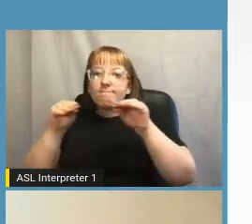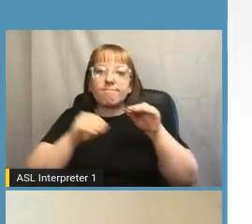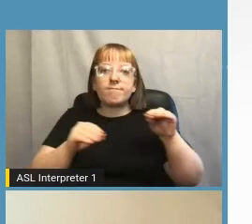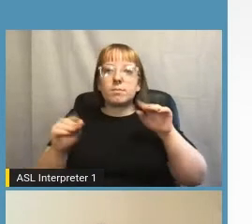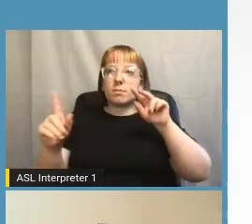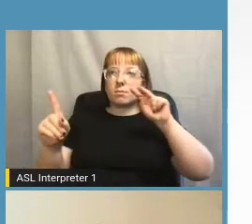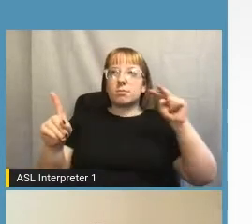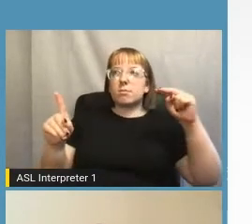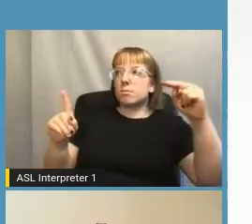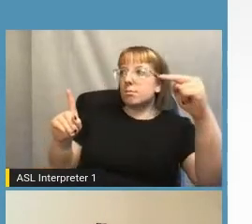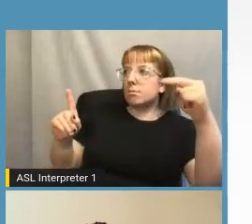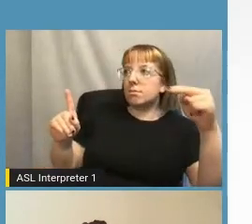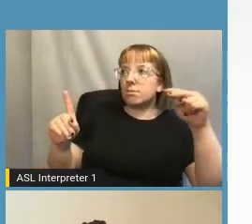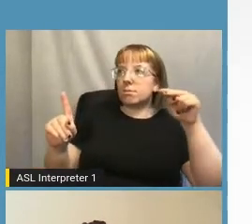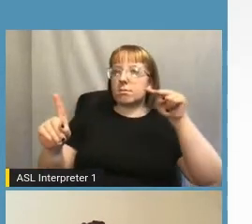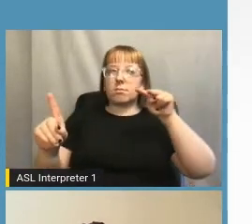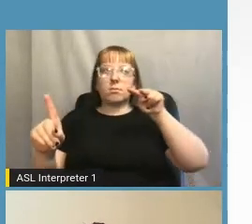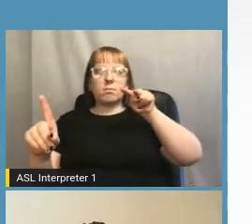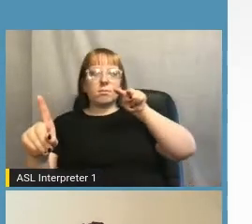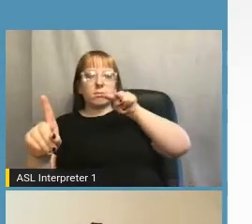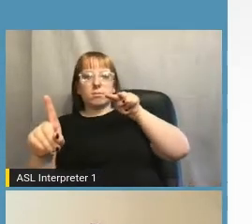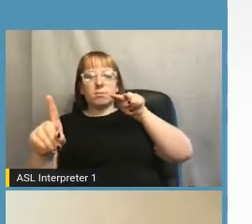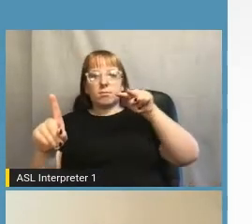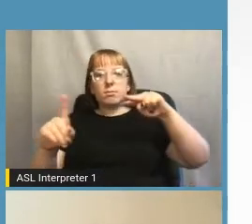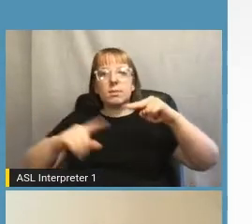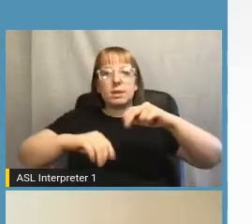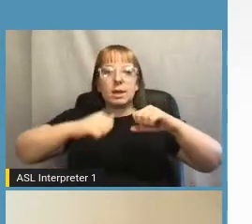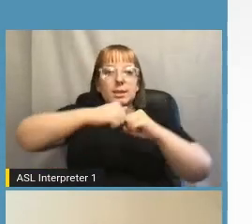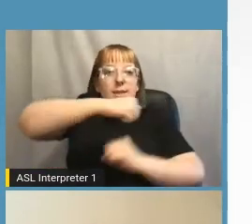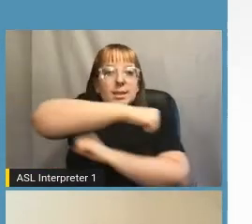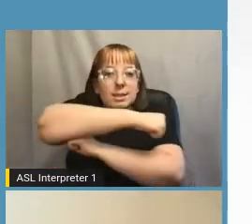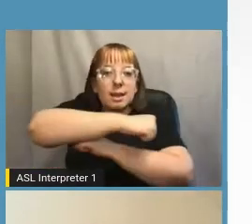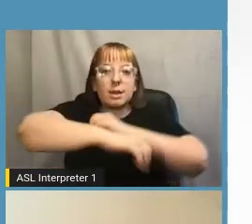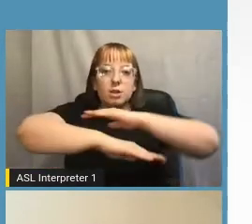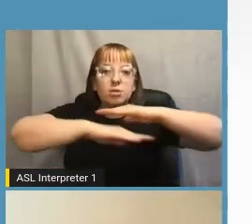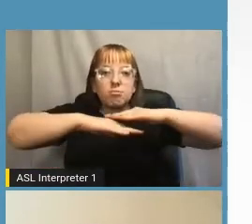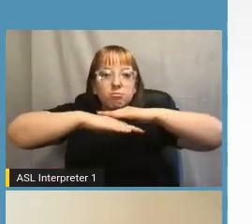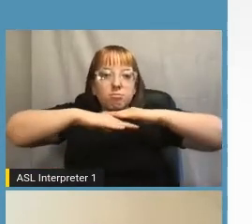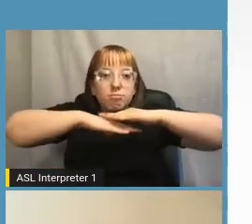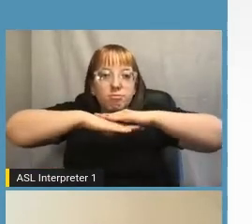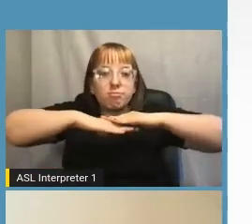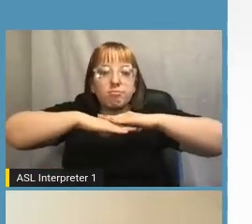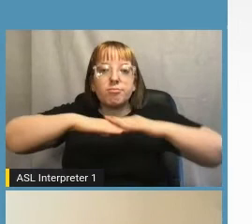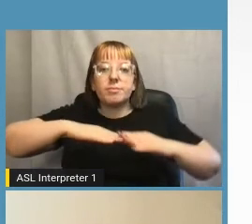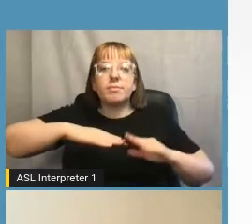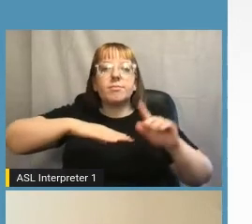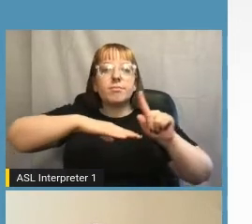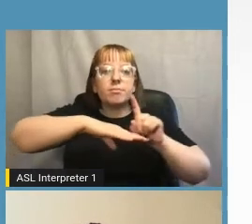of the sculptures on the on the stage or platform and then in the center is a video that plays and i